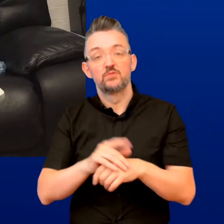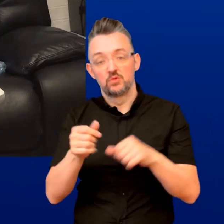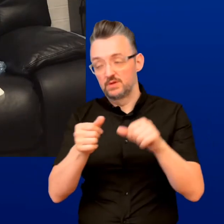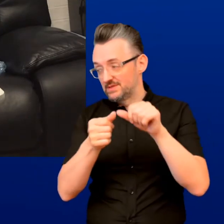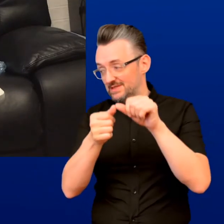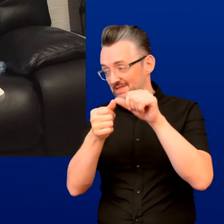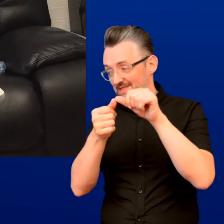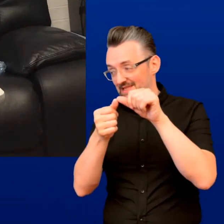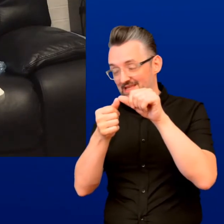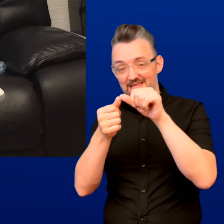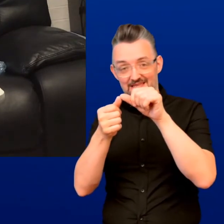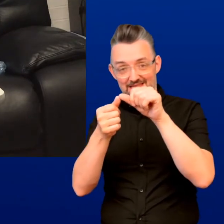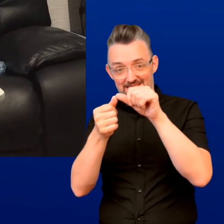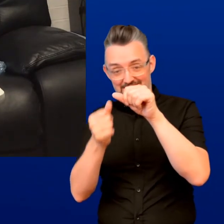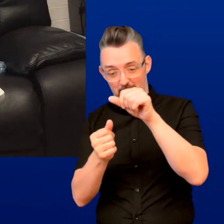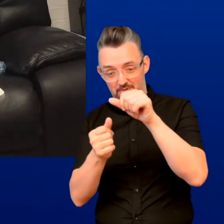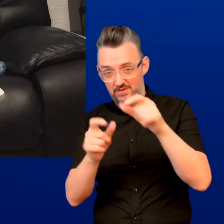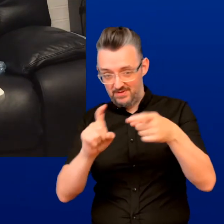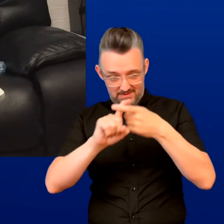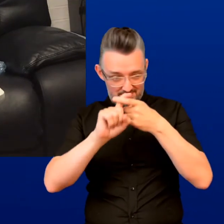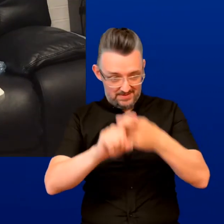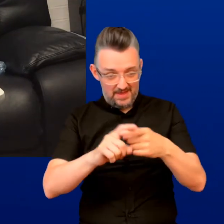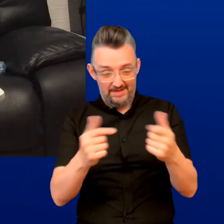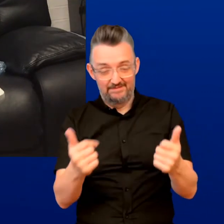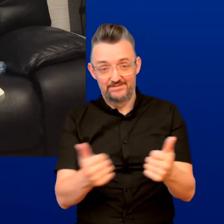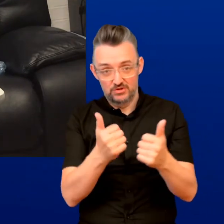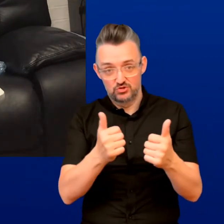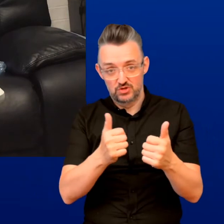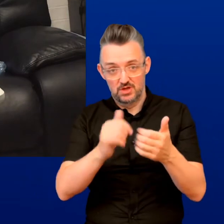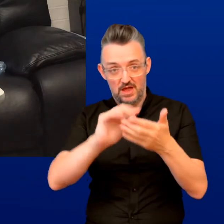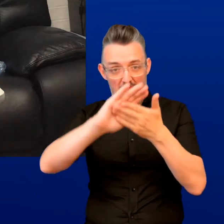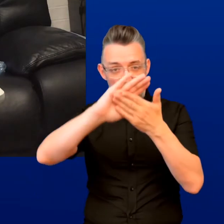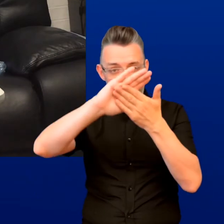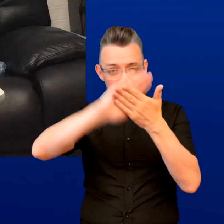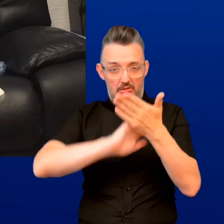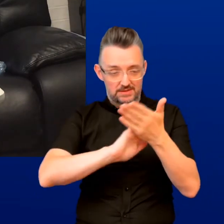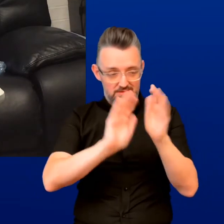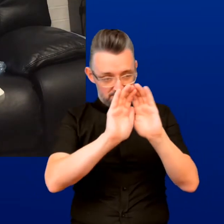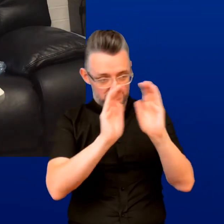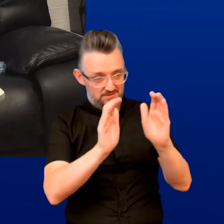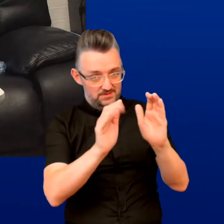to hold the stencil firmly.As flatly against the bowl as possible